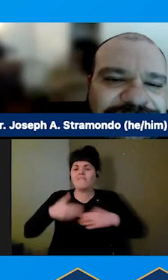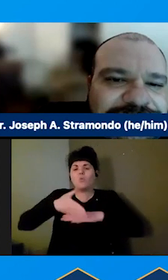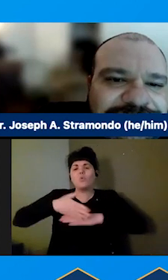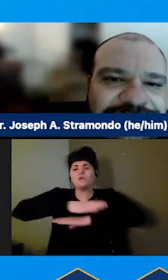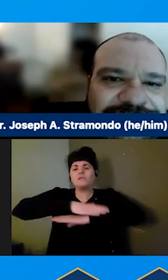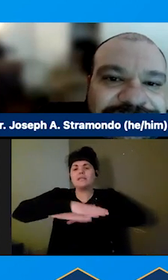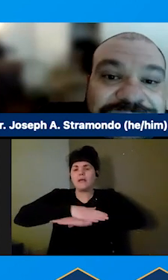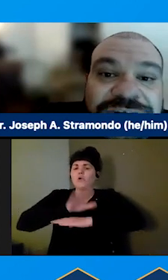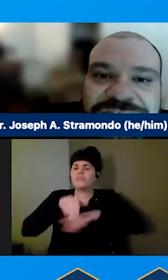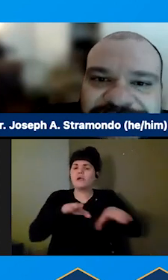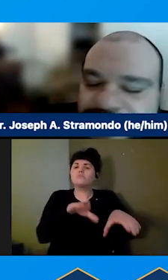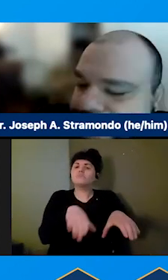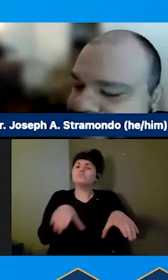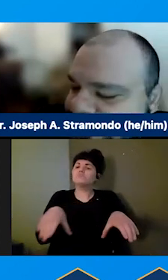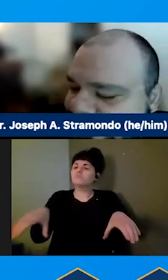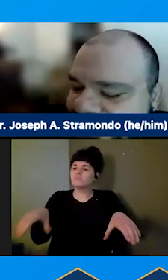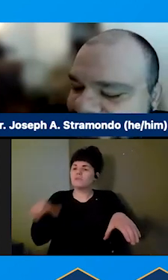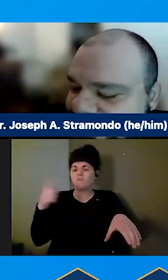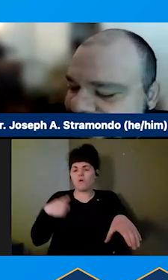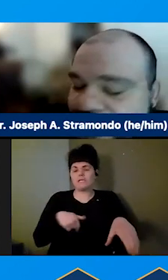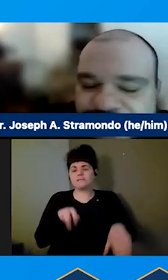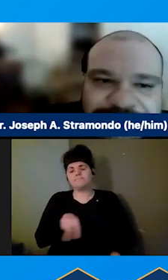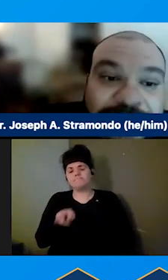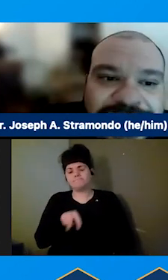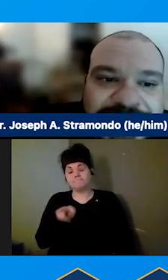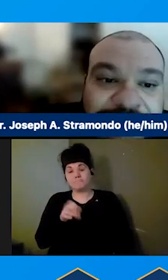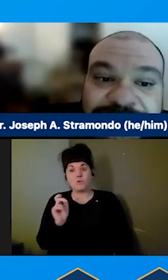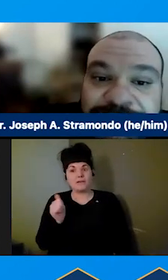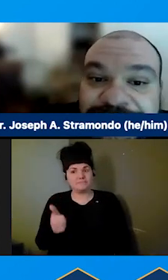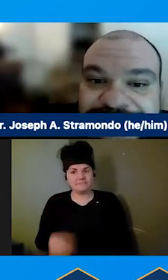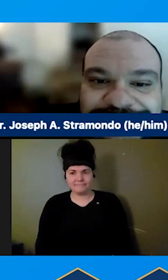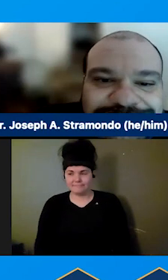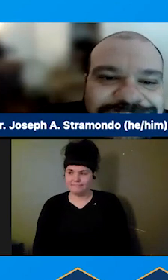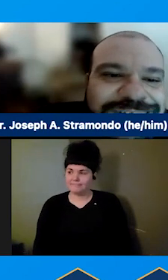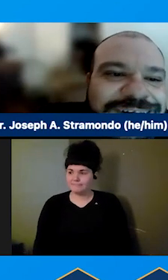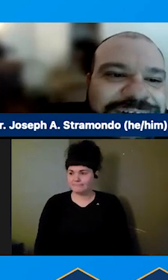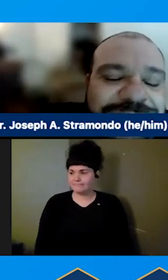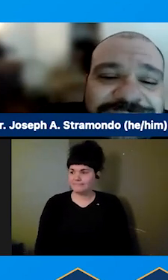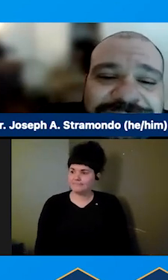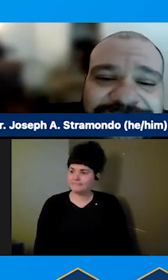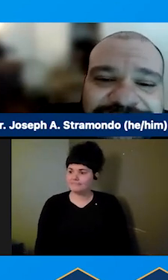wooden table for our consideration. Okay. Hopefully